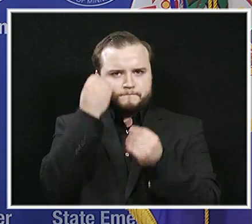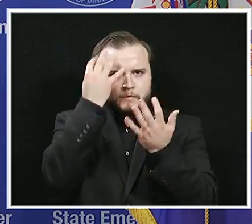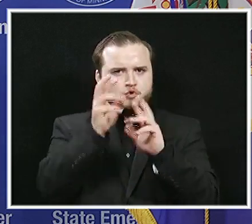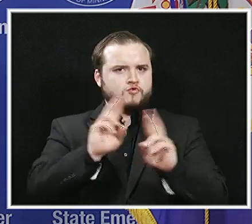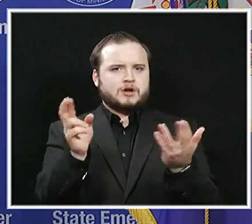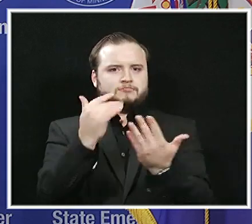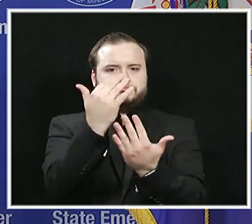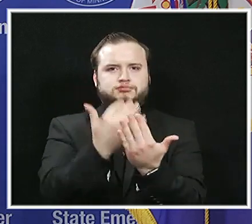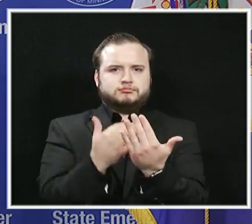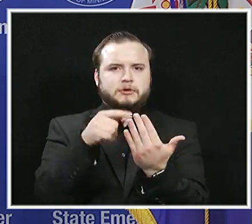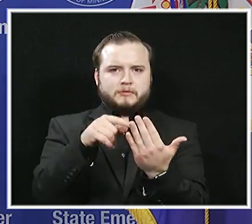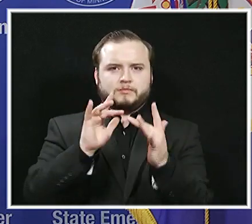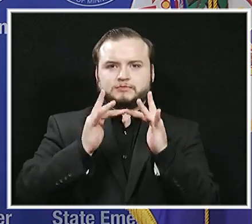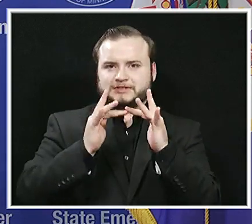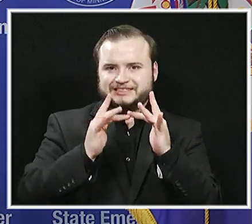further.